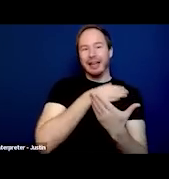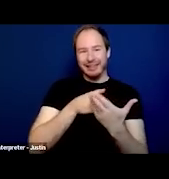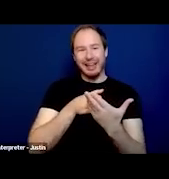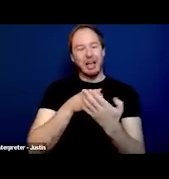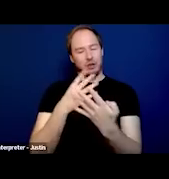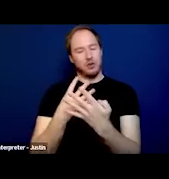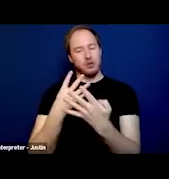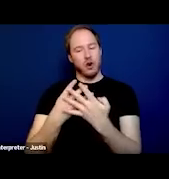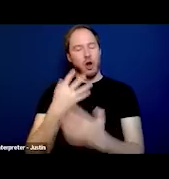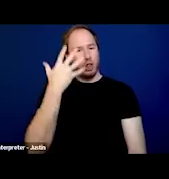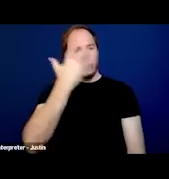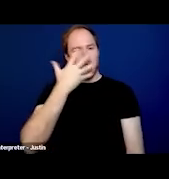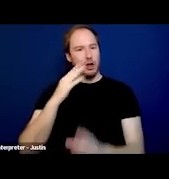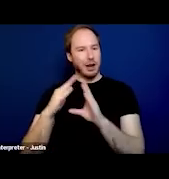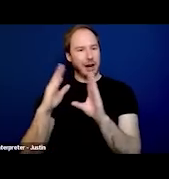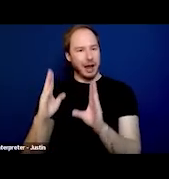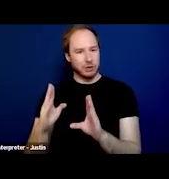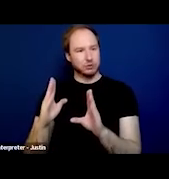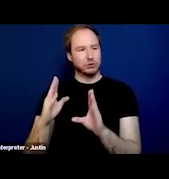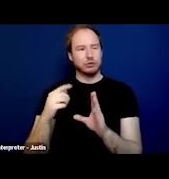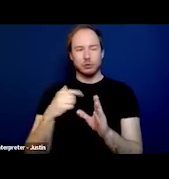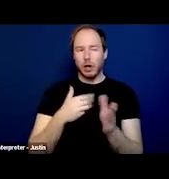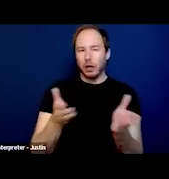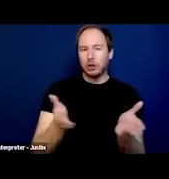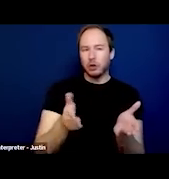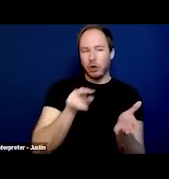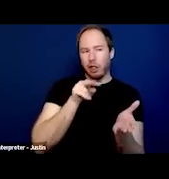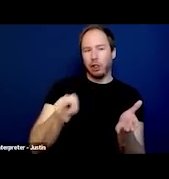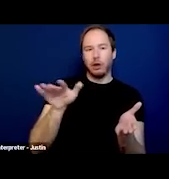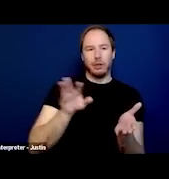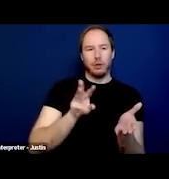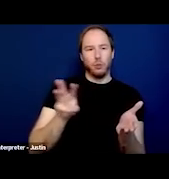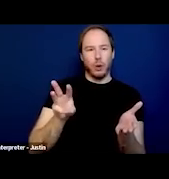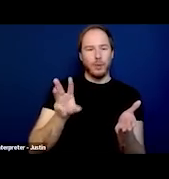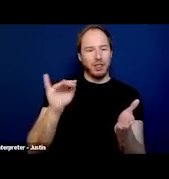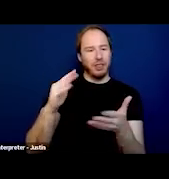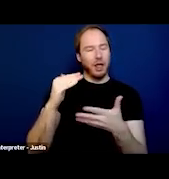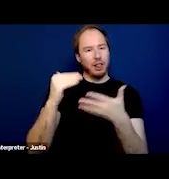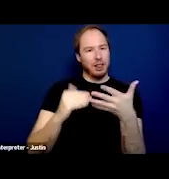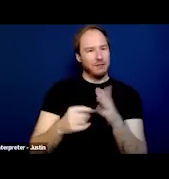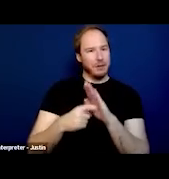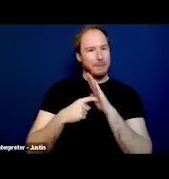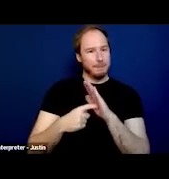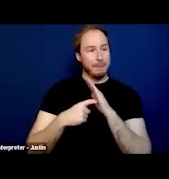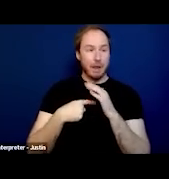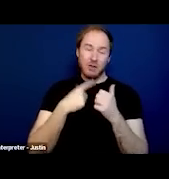I put their website on the bottom. I encourage you all to check out their website and their list of demands, which is a great summary of the challenges